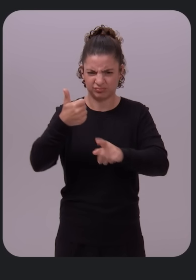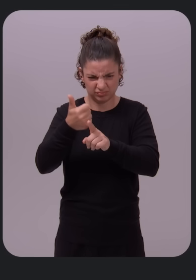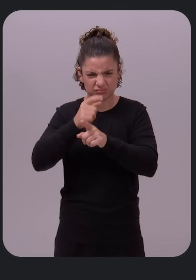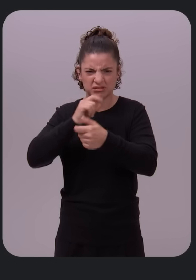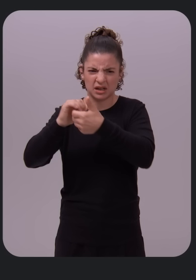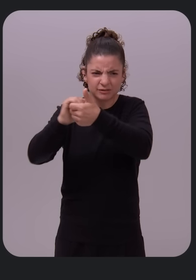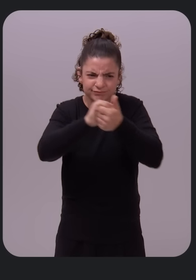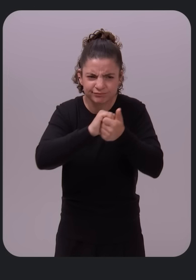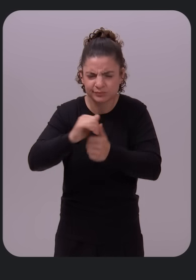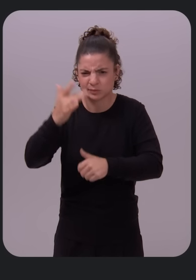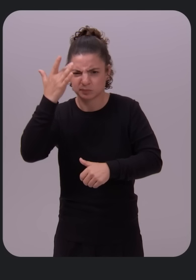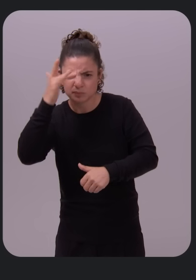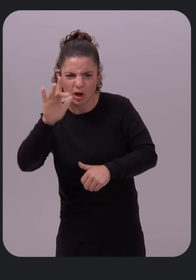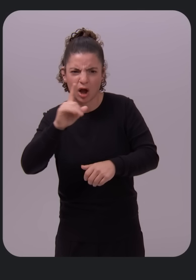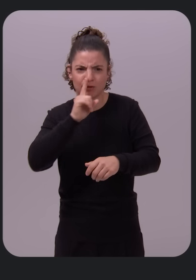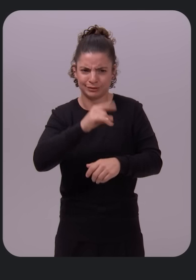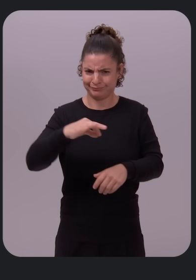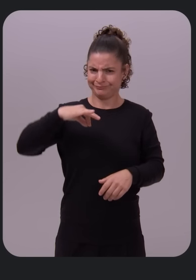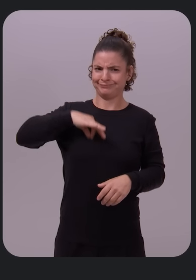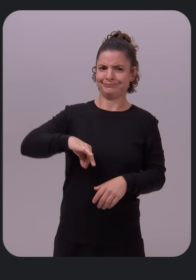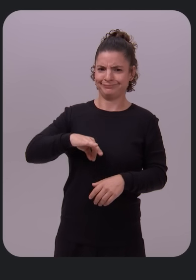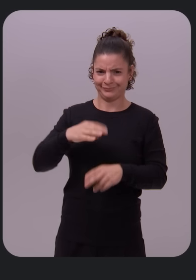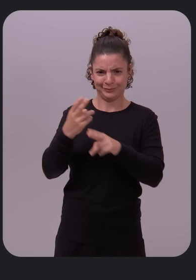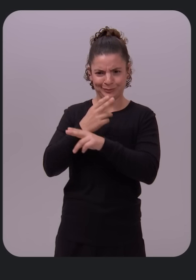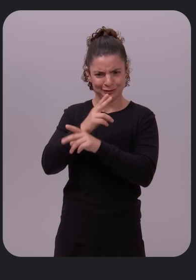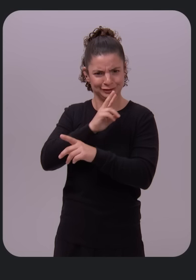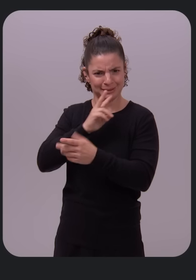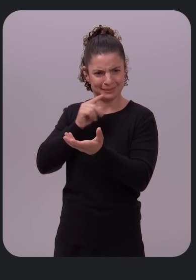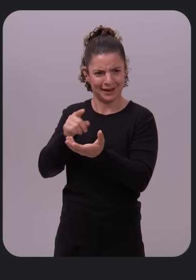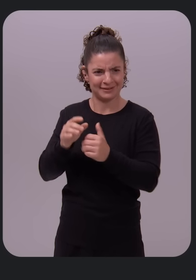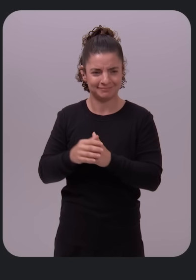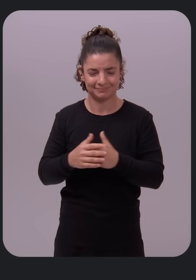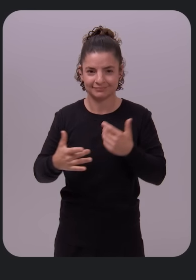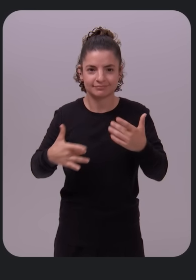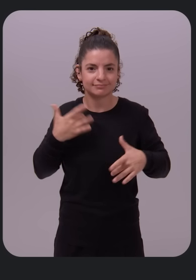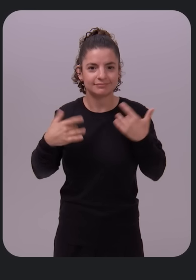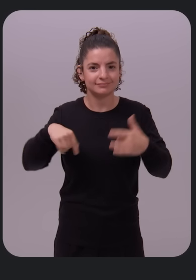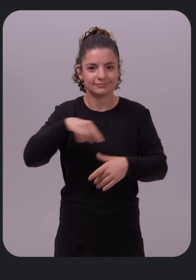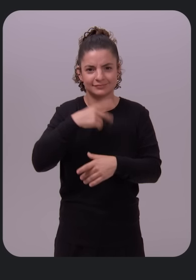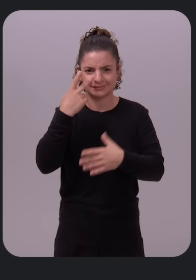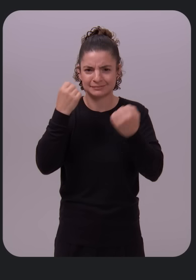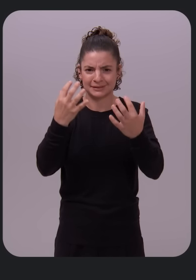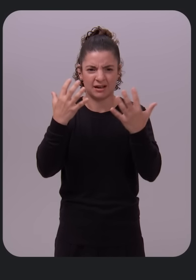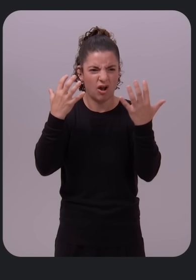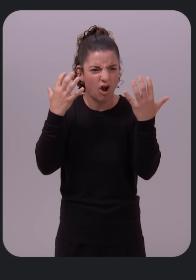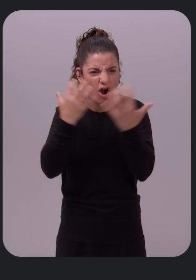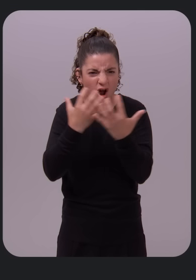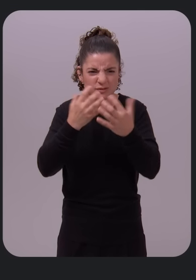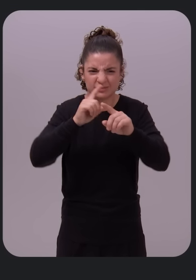and genuinely helpful you found using Gemini. It's so exciting for us to see the awesome things you've all